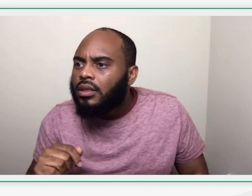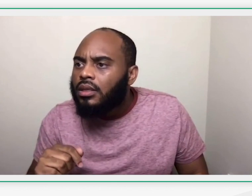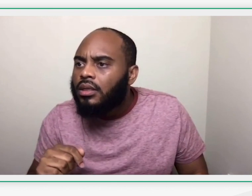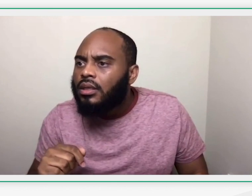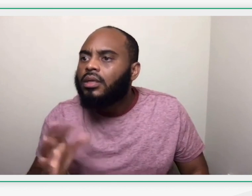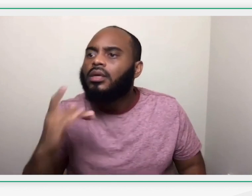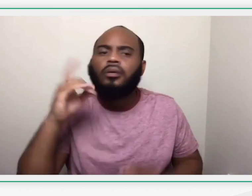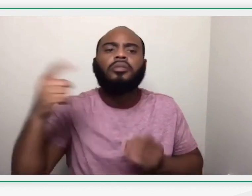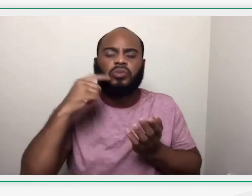Next one says: